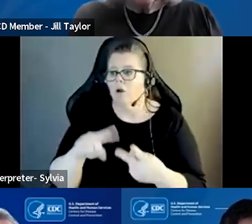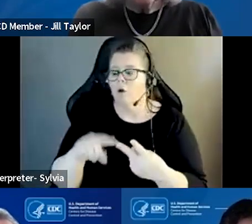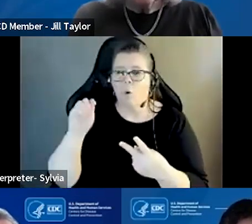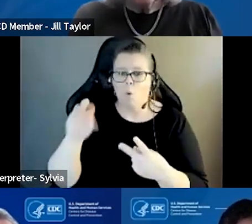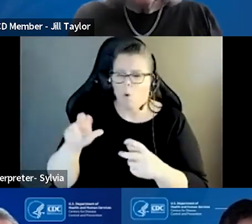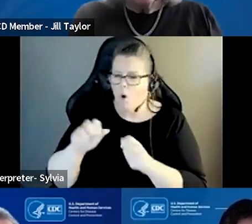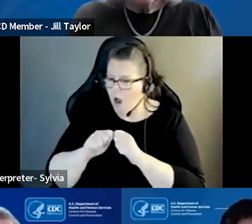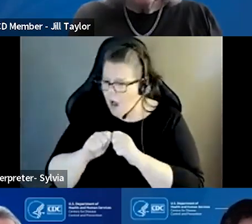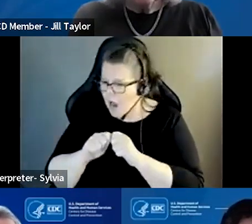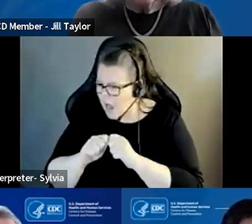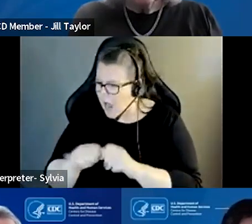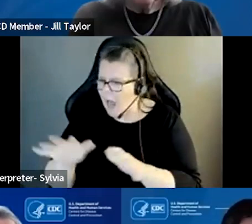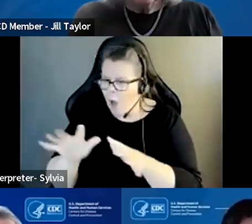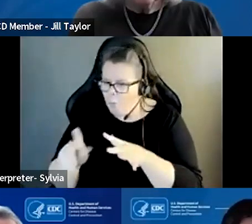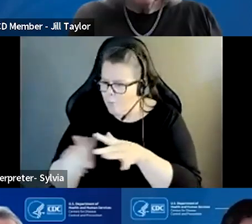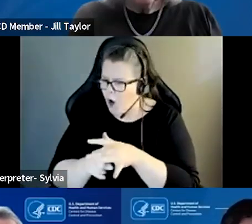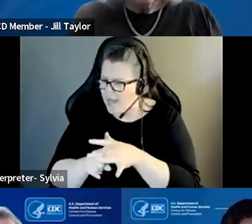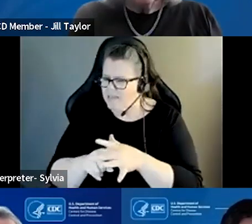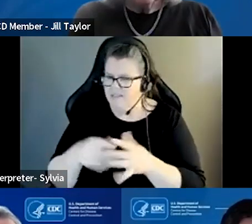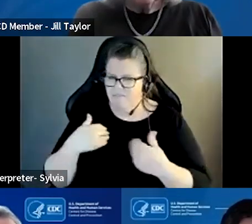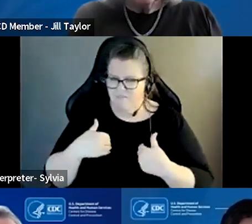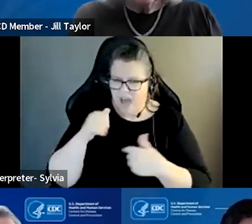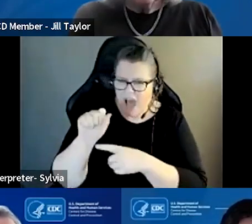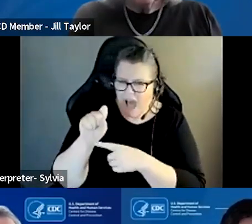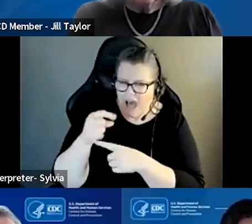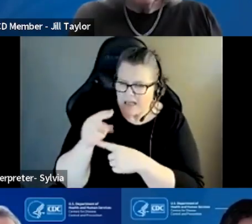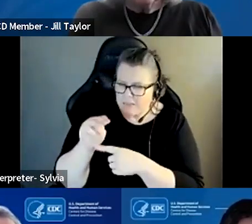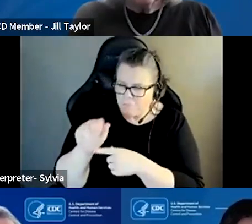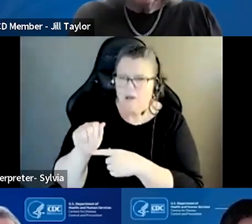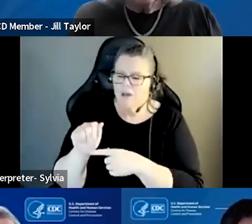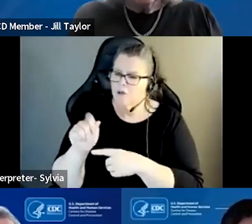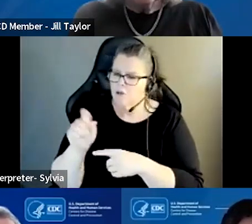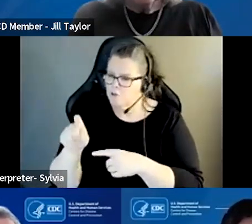to be identified within a week. You know, I mean, what are the things that are motivating this